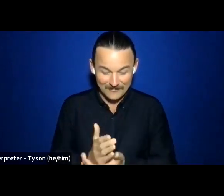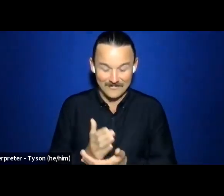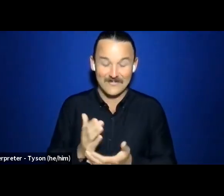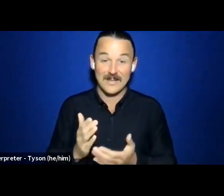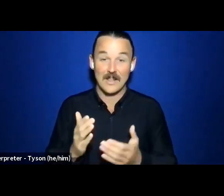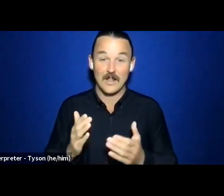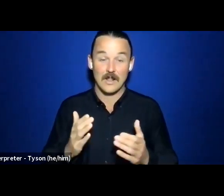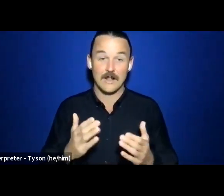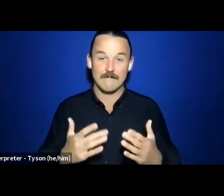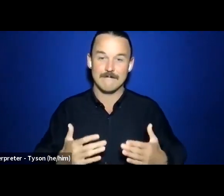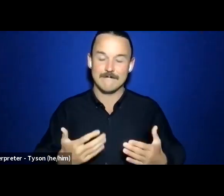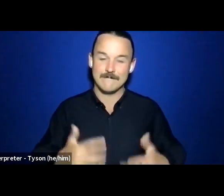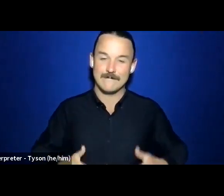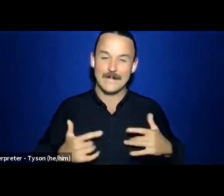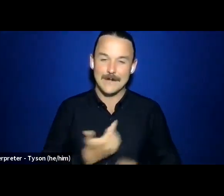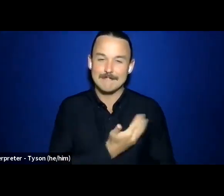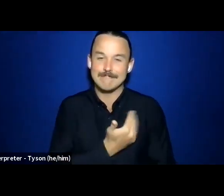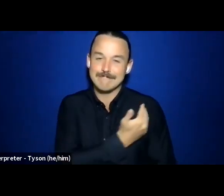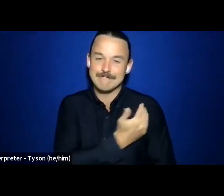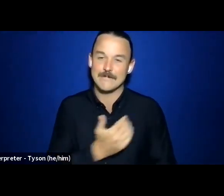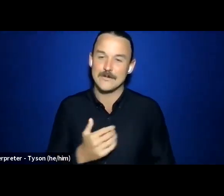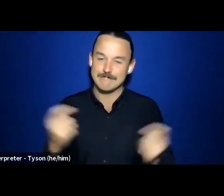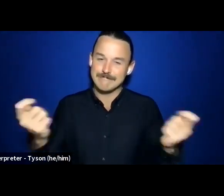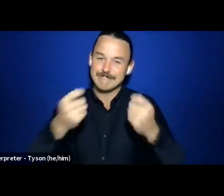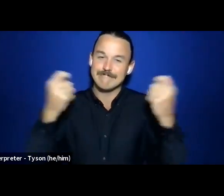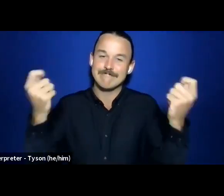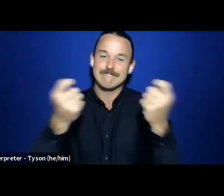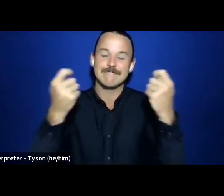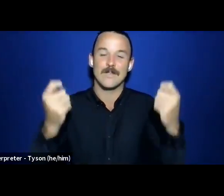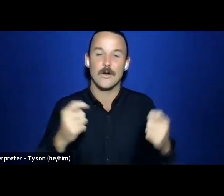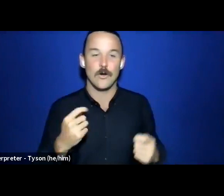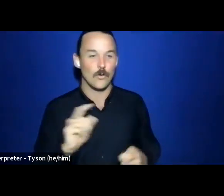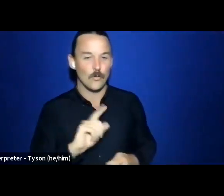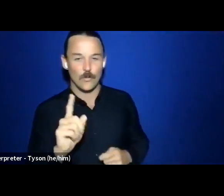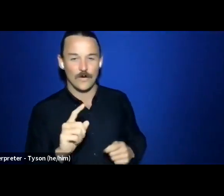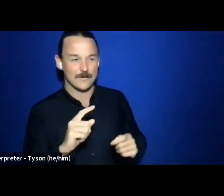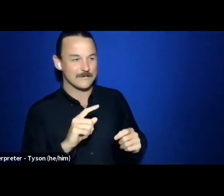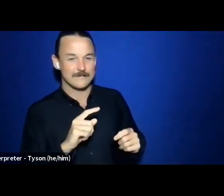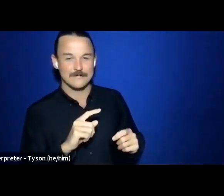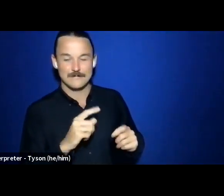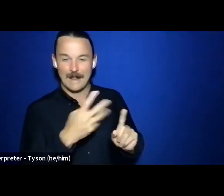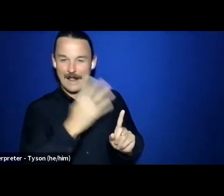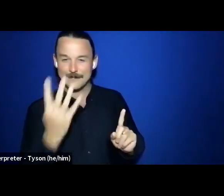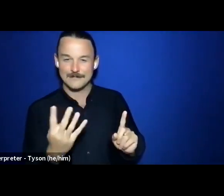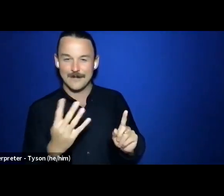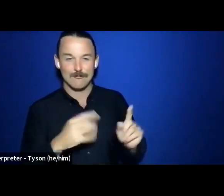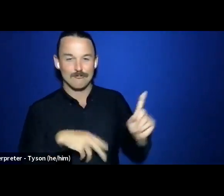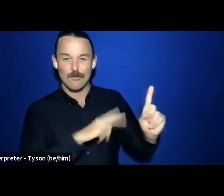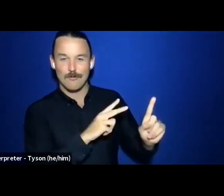and here we go again. It's such an honor to be here to sell It's such an honor to be here to celebrate the accomplishments of our young LGBT Q plus Roma of our young LGBT Q plus Role models, but also to celebrate